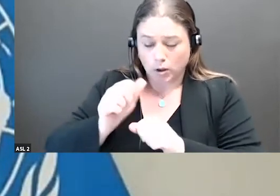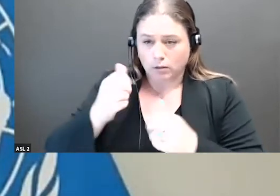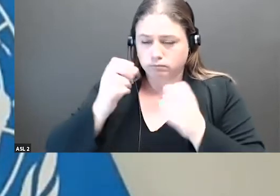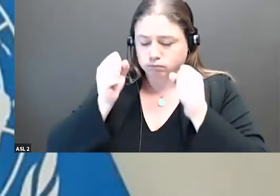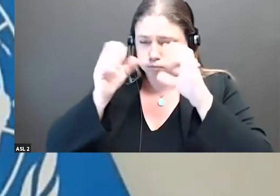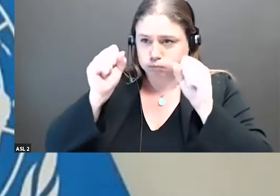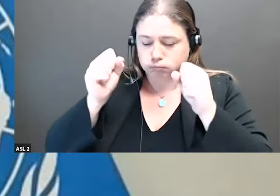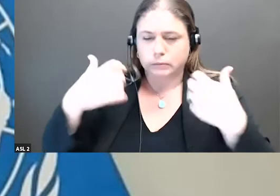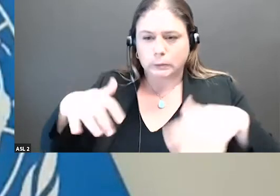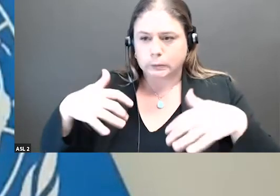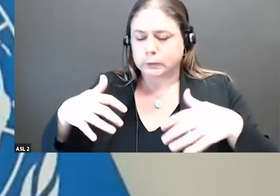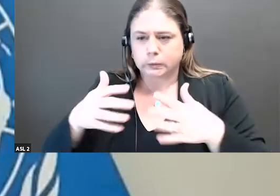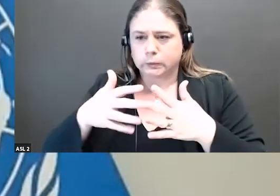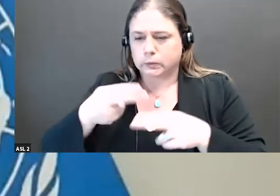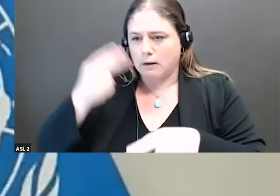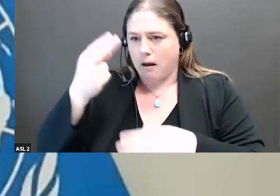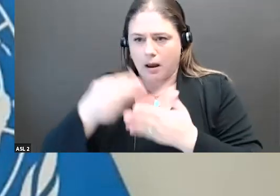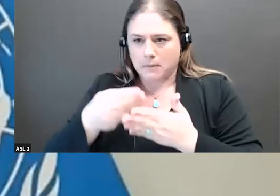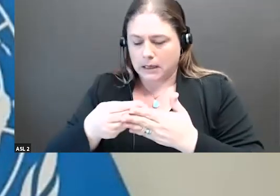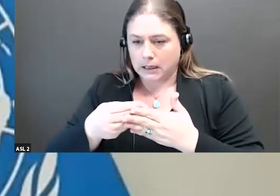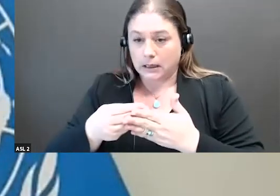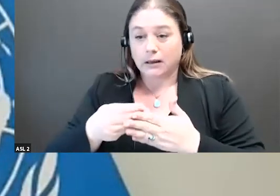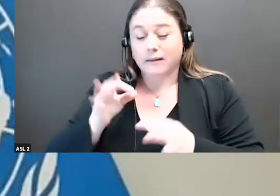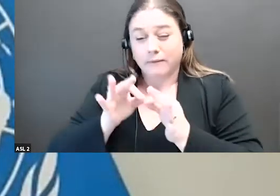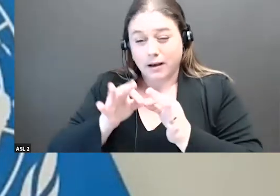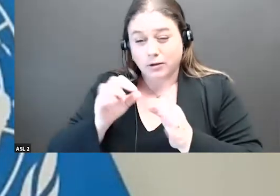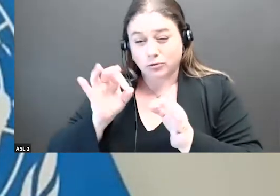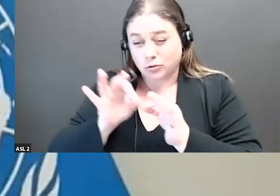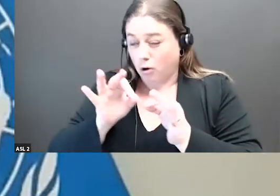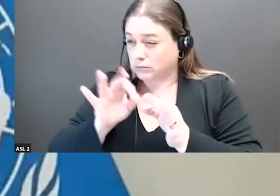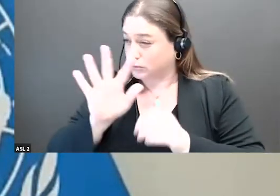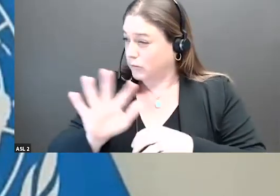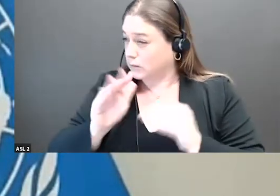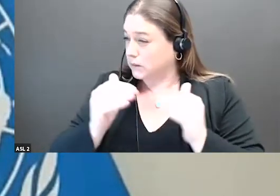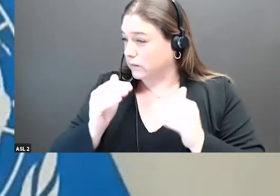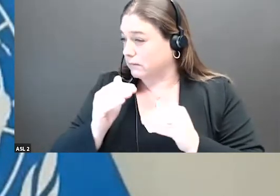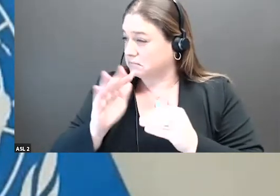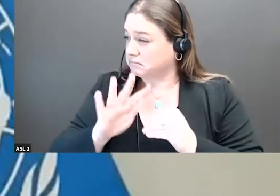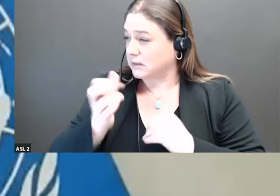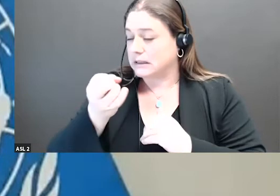in his work that the financial cost of exclusion is equivalent to around 17% of Canada's GDP.